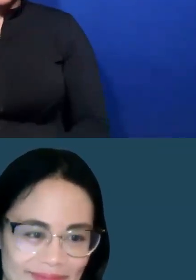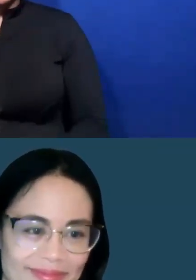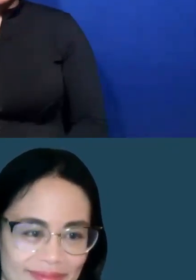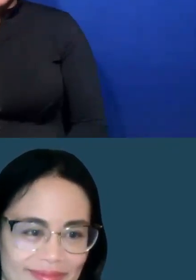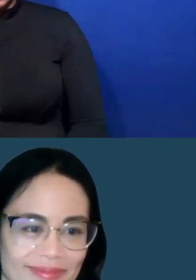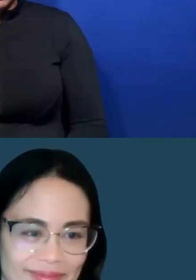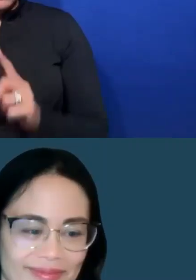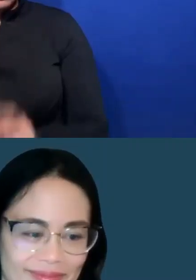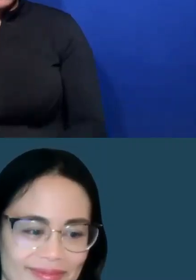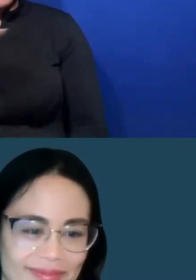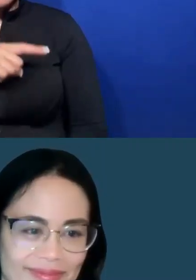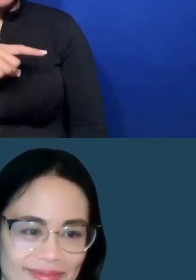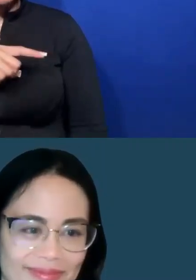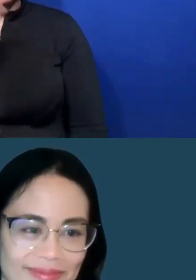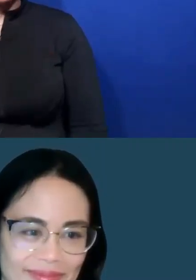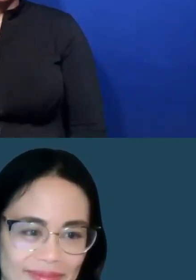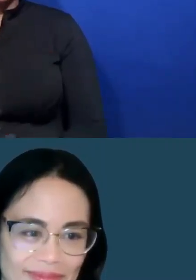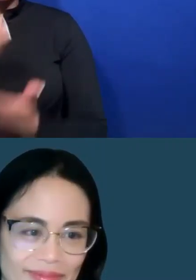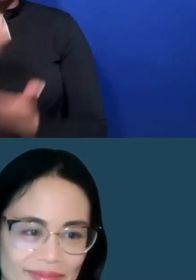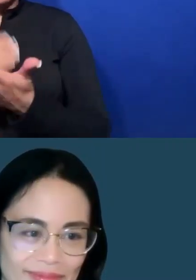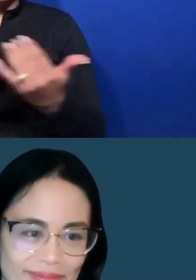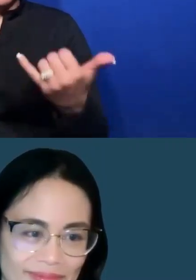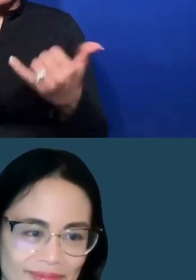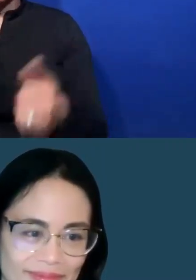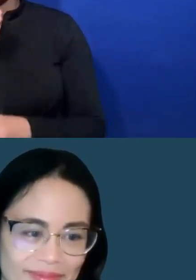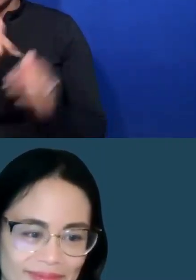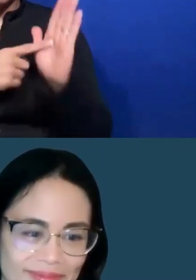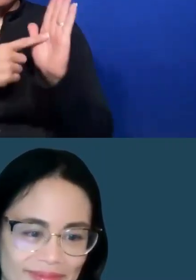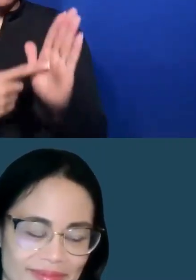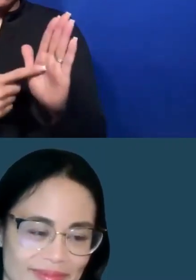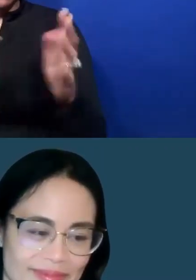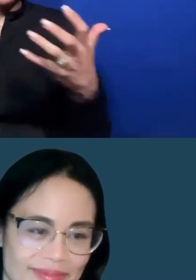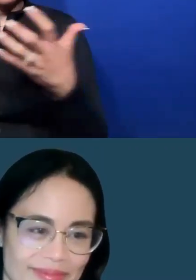I think that the budget right now does not reflect disabled Californians experiences